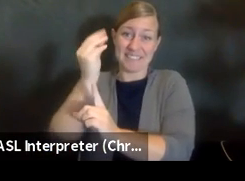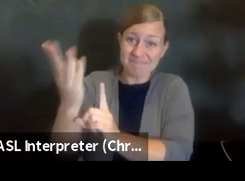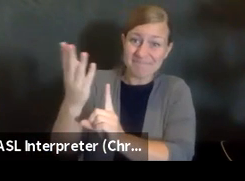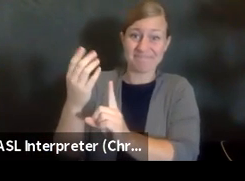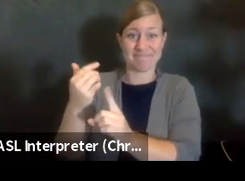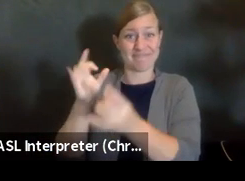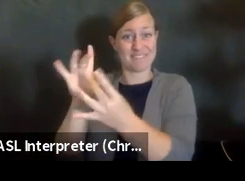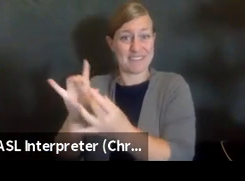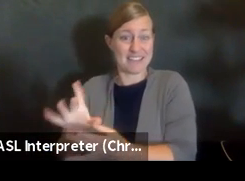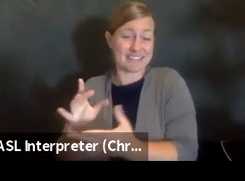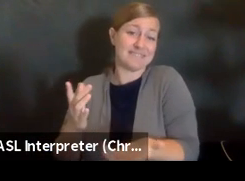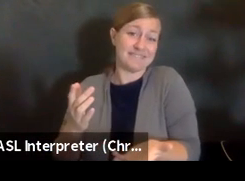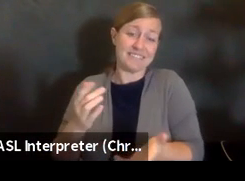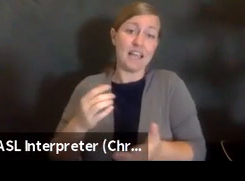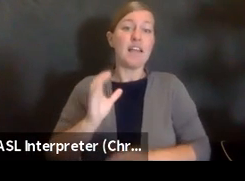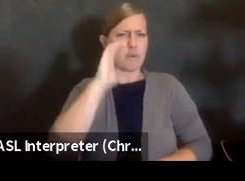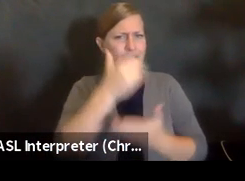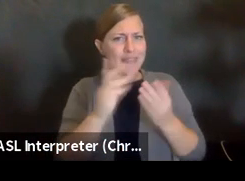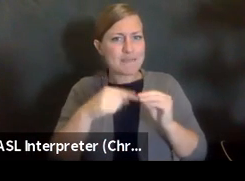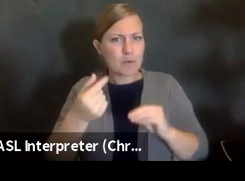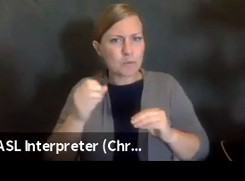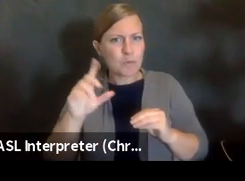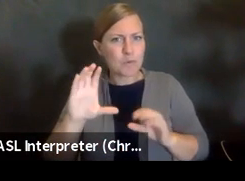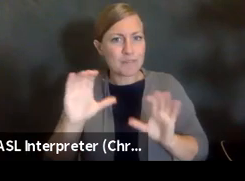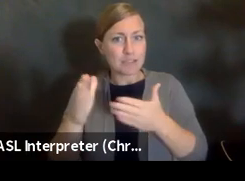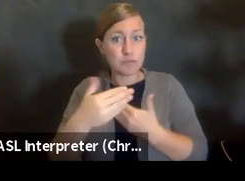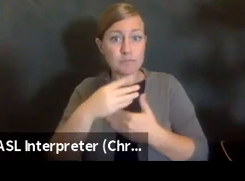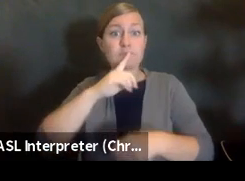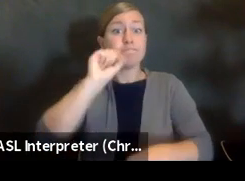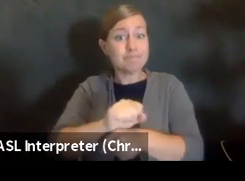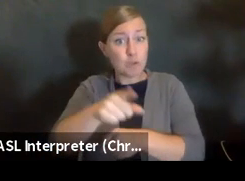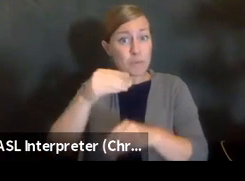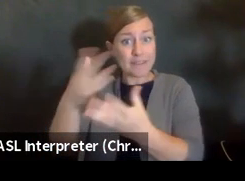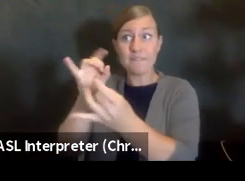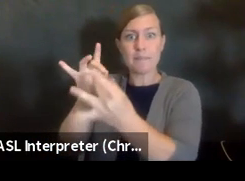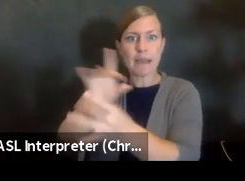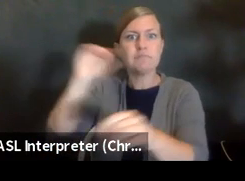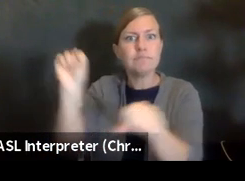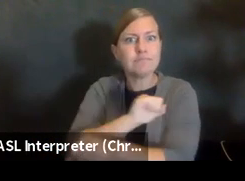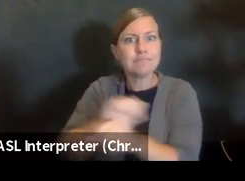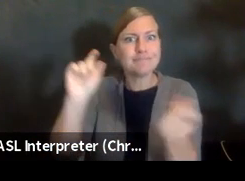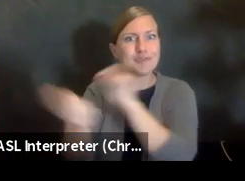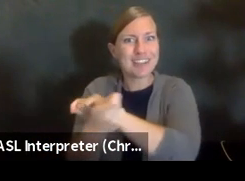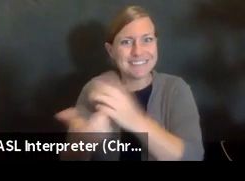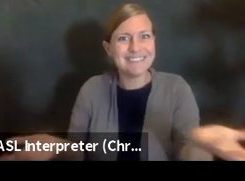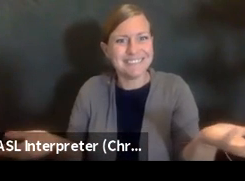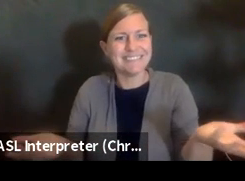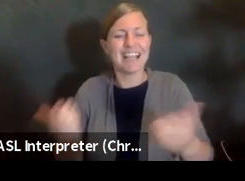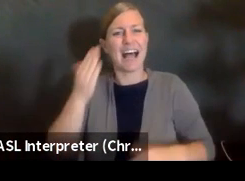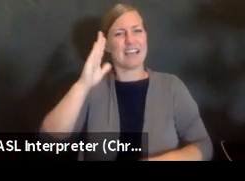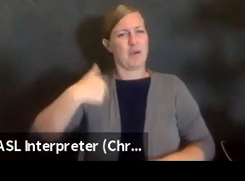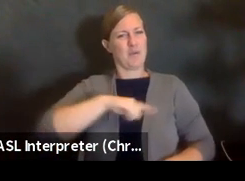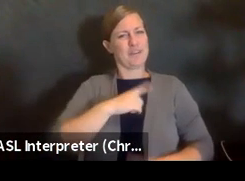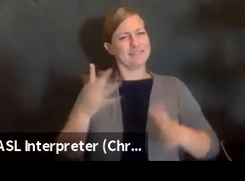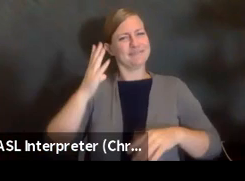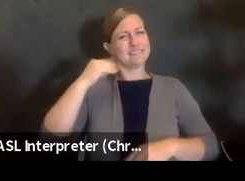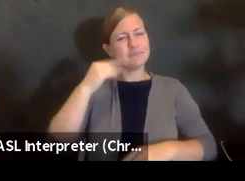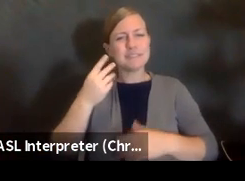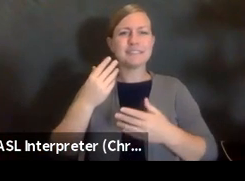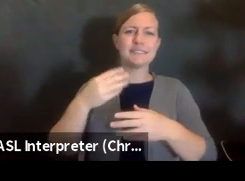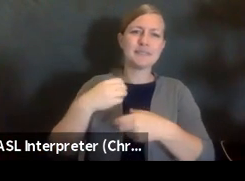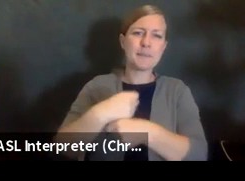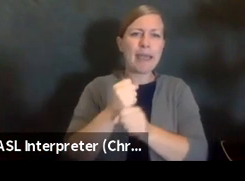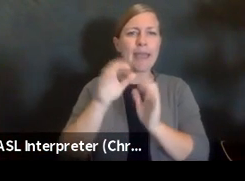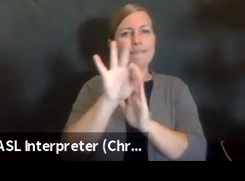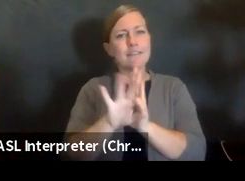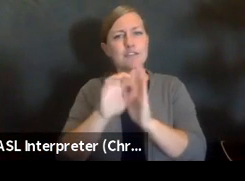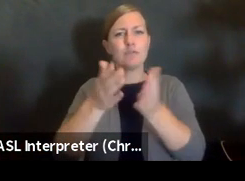Katherine Livick - ESD 112: And the weird thing about Google Classroom is that they actually listen to you. I know we've all experienced, you know, making feature requests or reporting bugs in things and not getting any response.